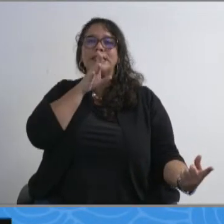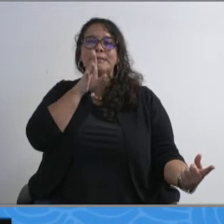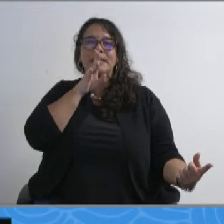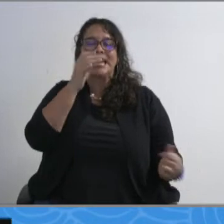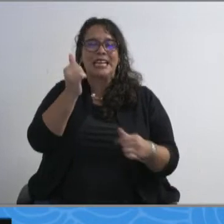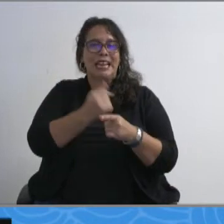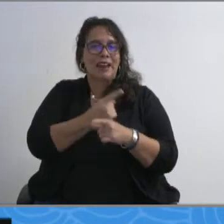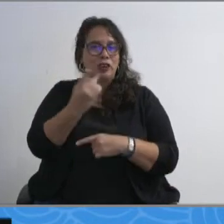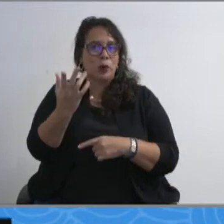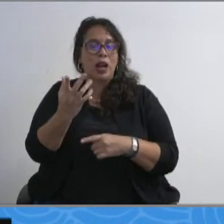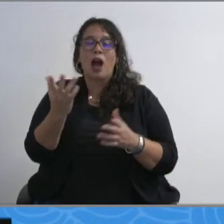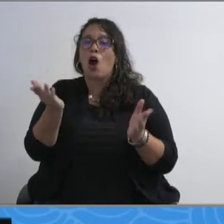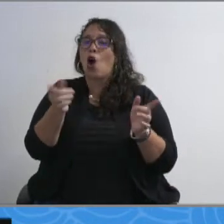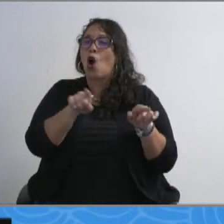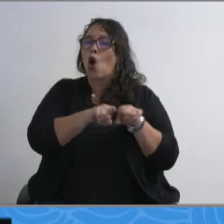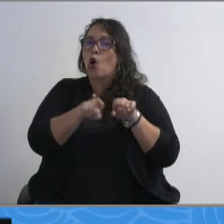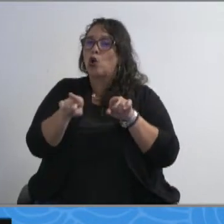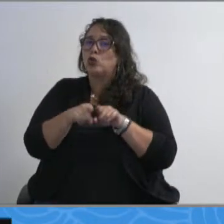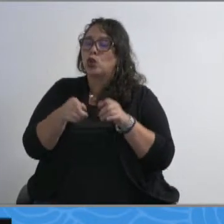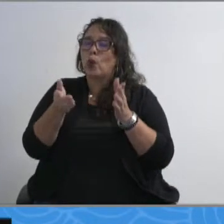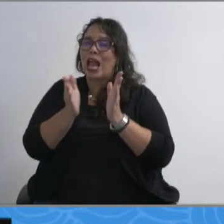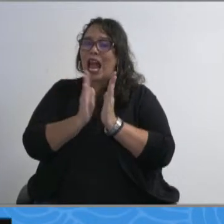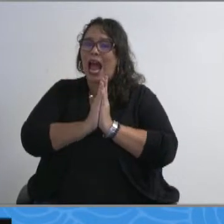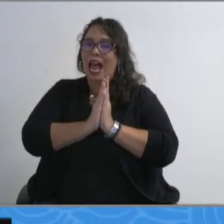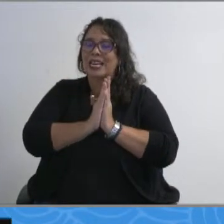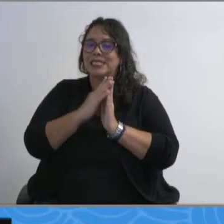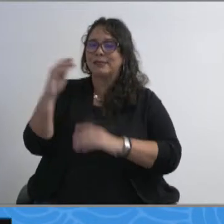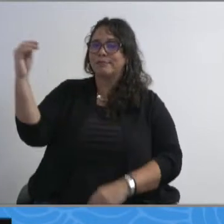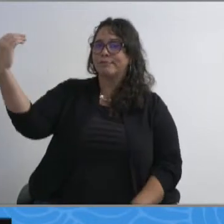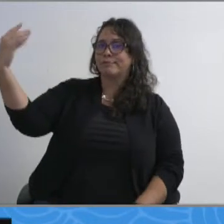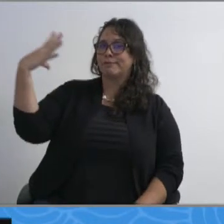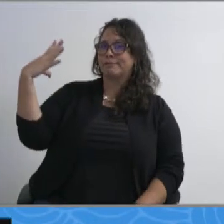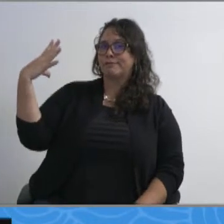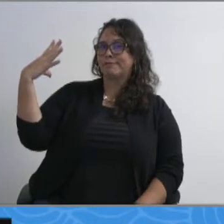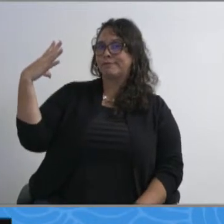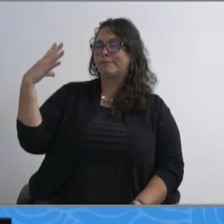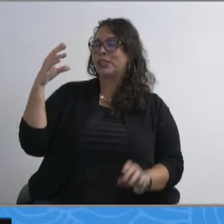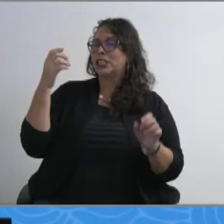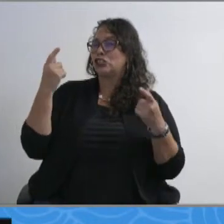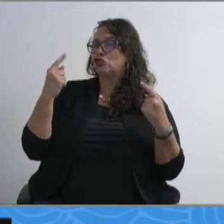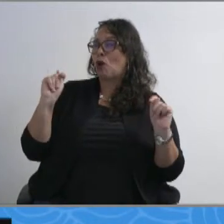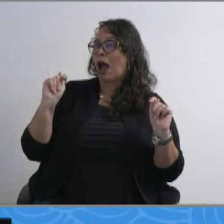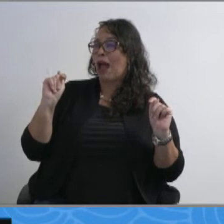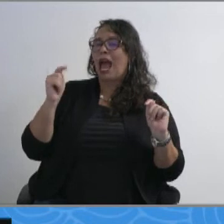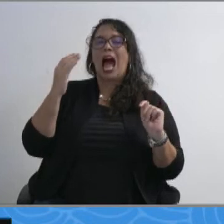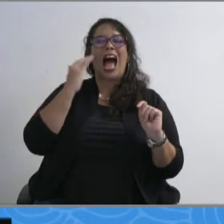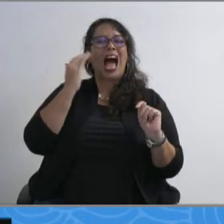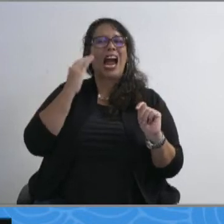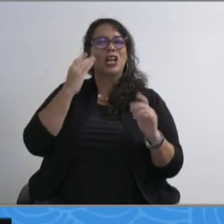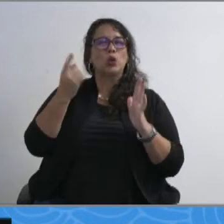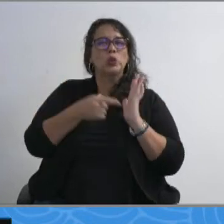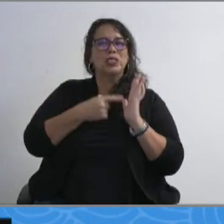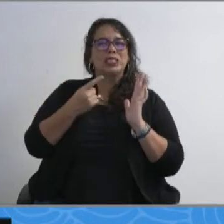And then we also ask that you strive to be visible. However, I know sometimes it can interfere with connectivity.